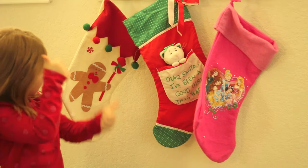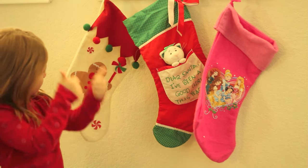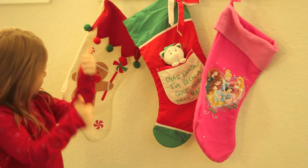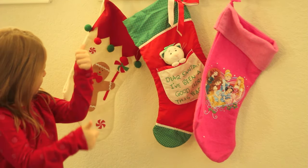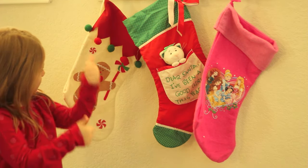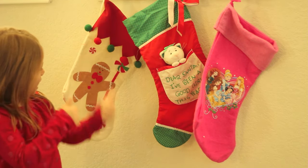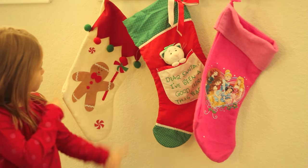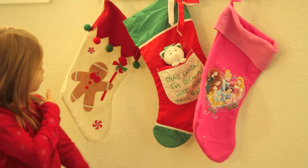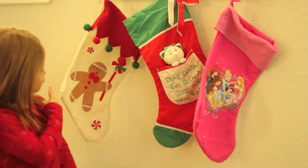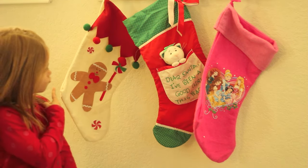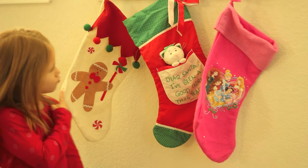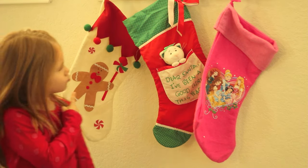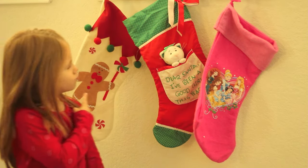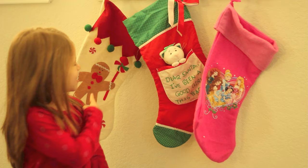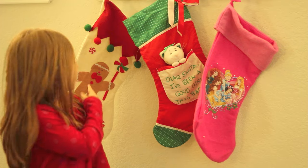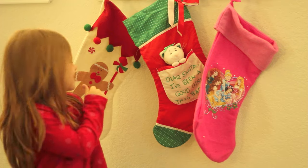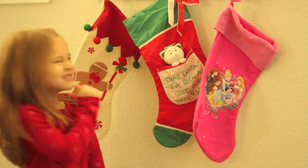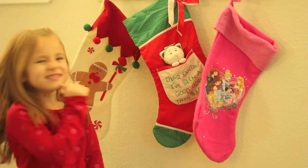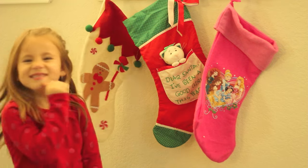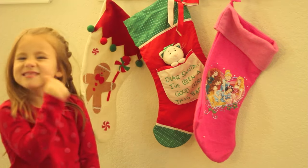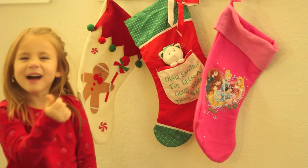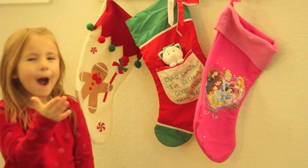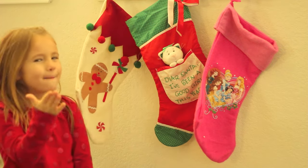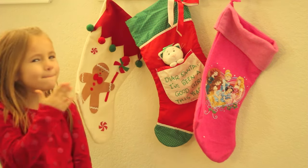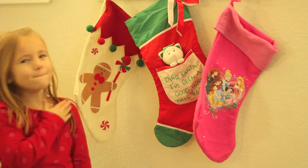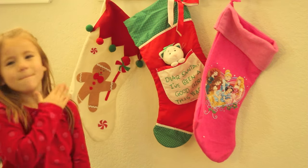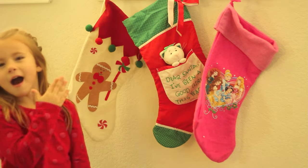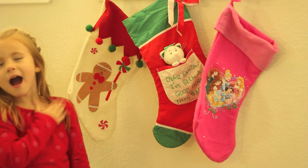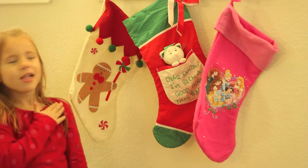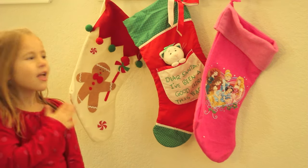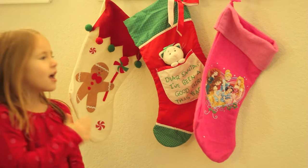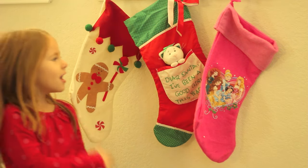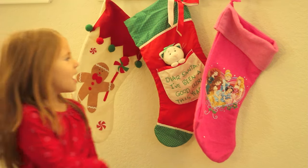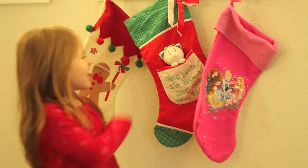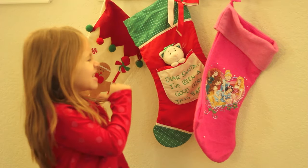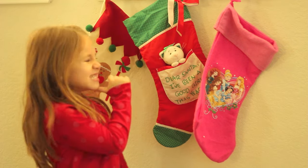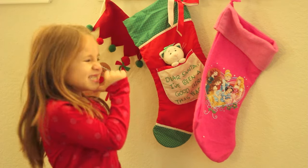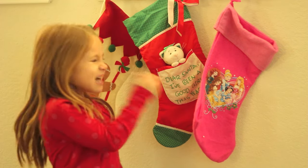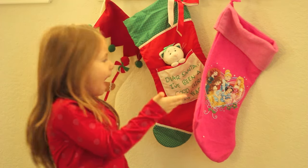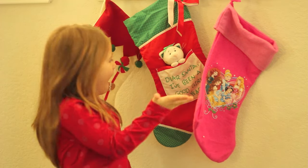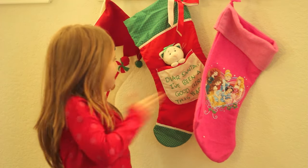Which one is mine? Not mine.